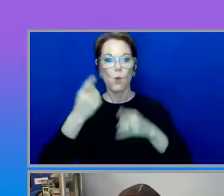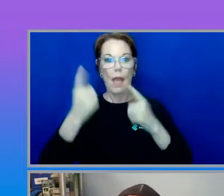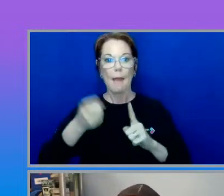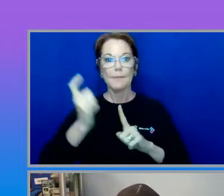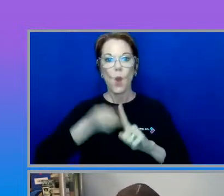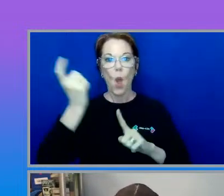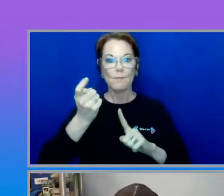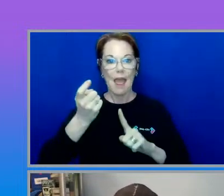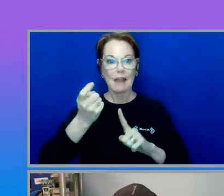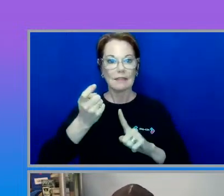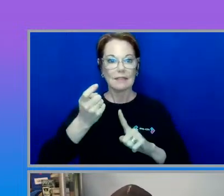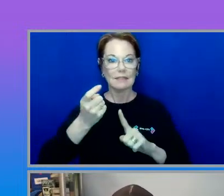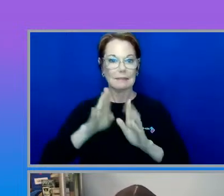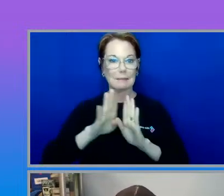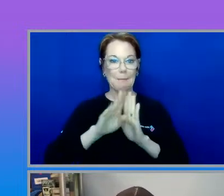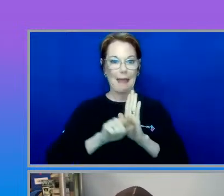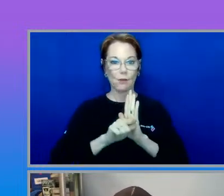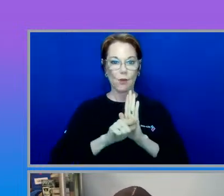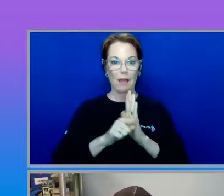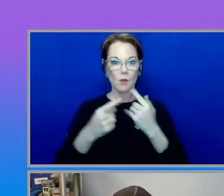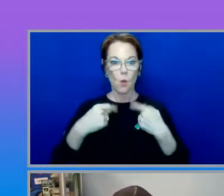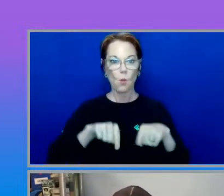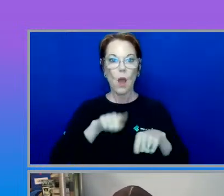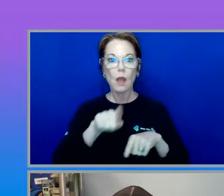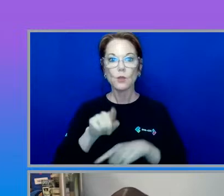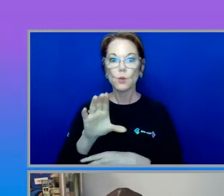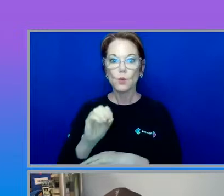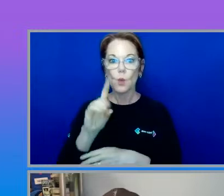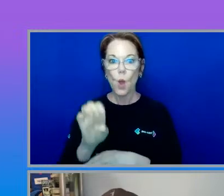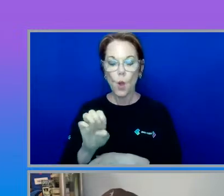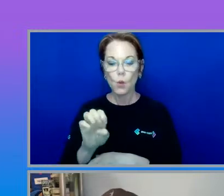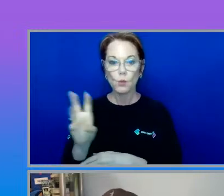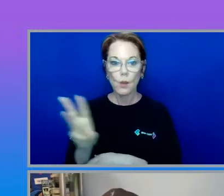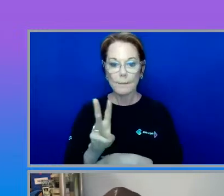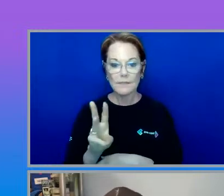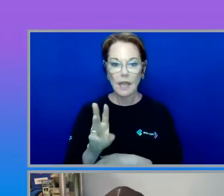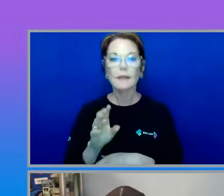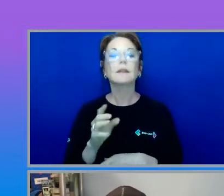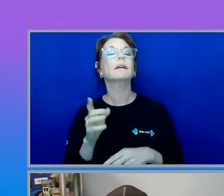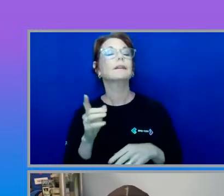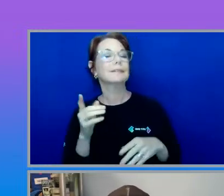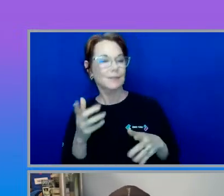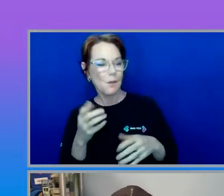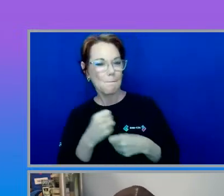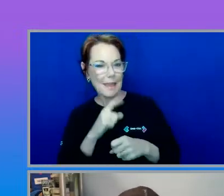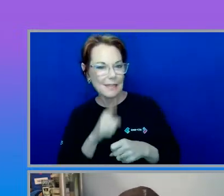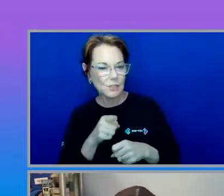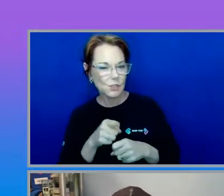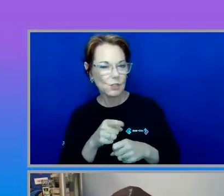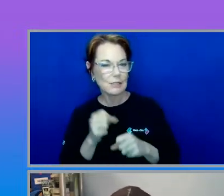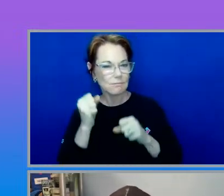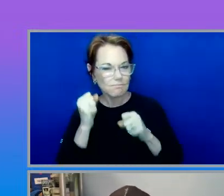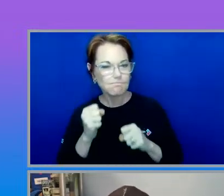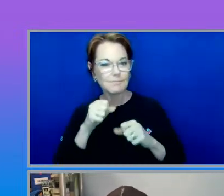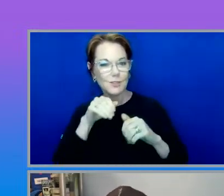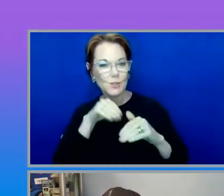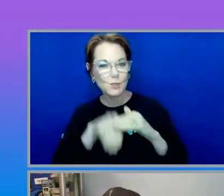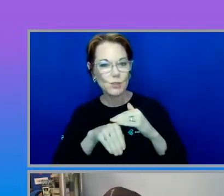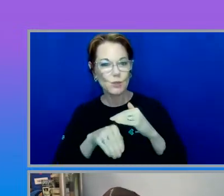the fun part, right? Actually coding your website and making sure that it's super inclusive.